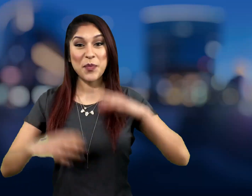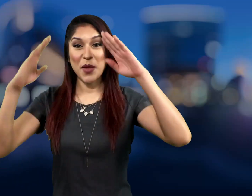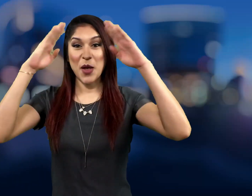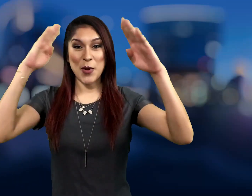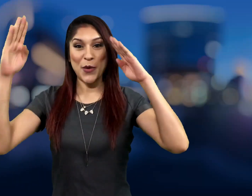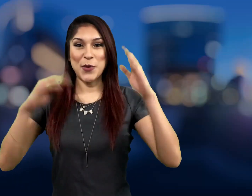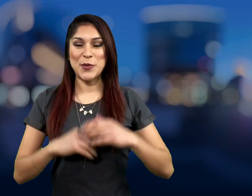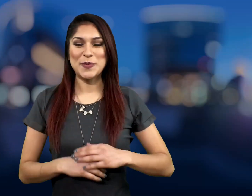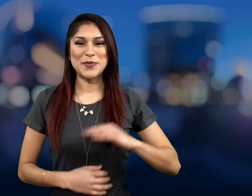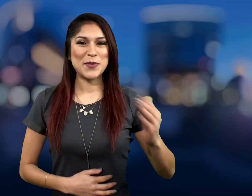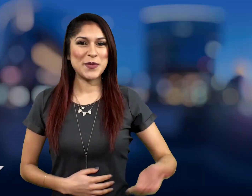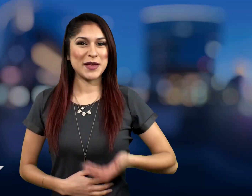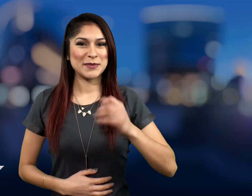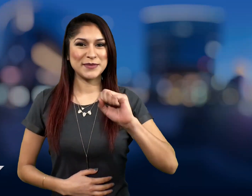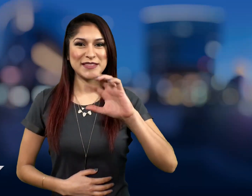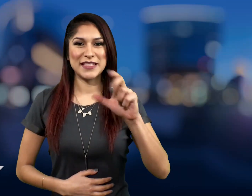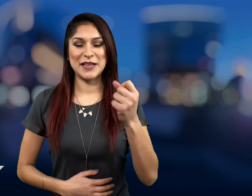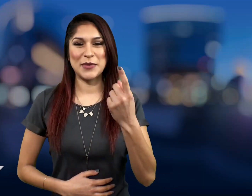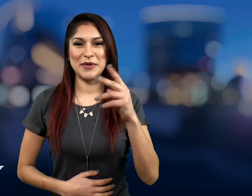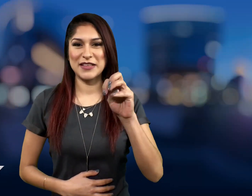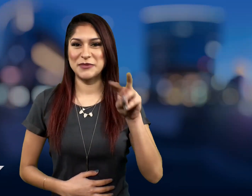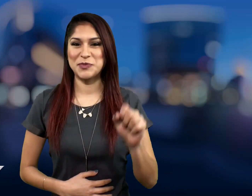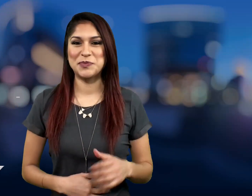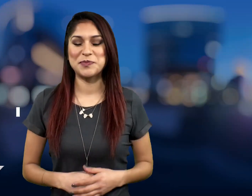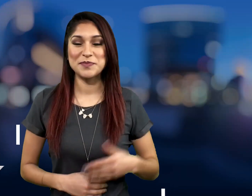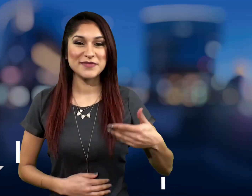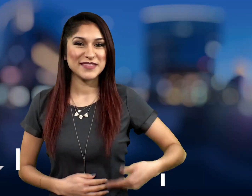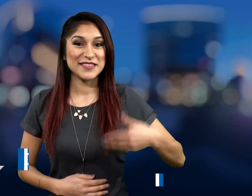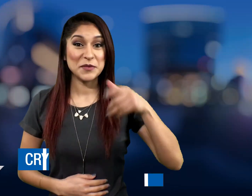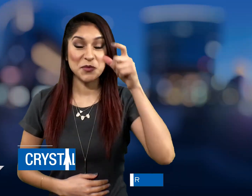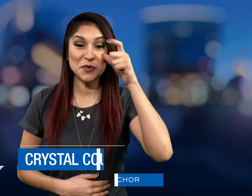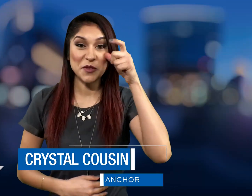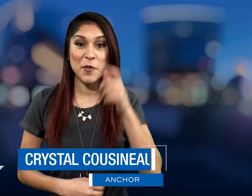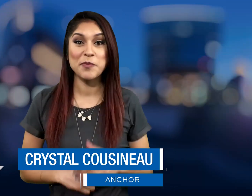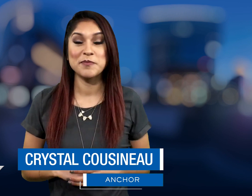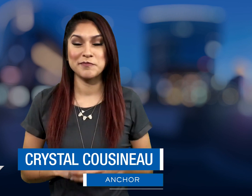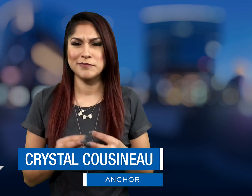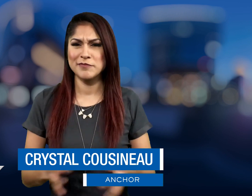Hello everyone. Welcome to Sign1News. I'm Crystal Cousineau.